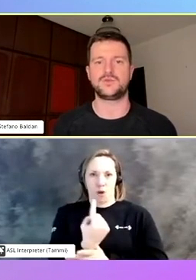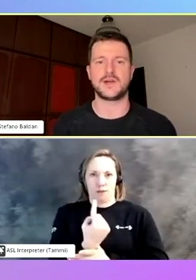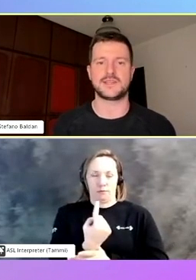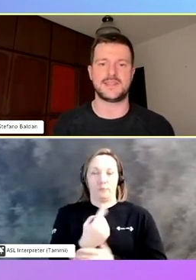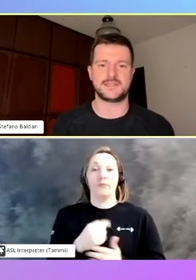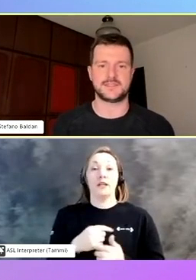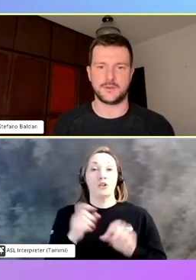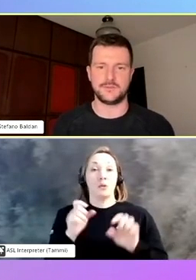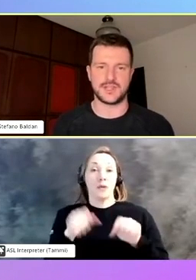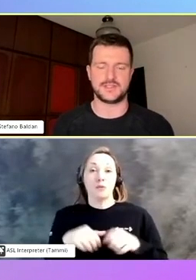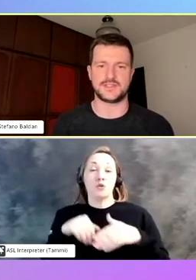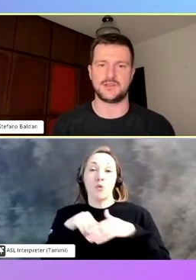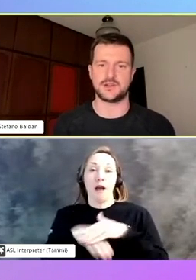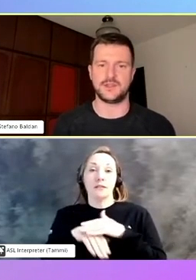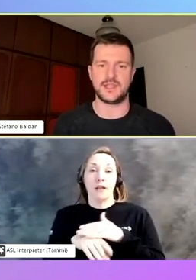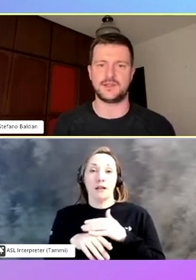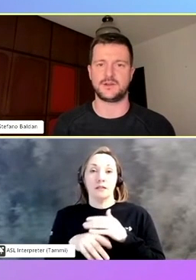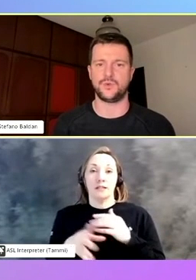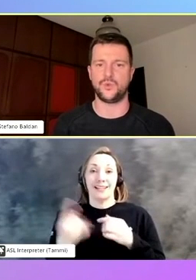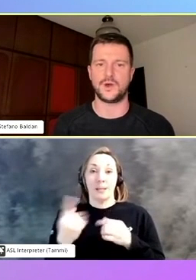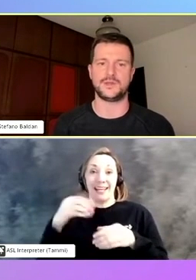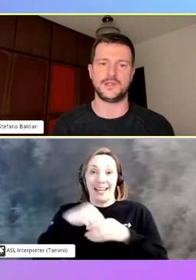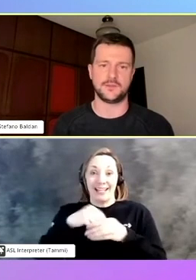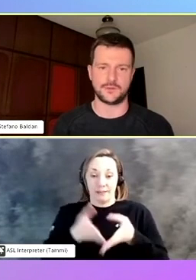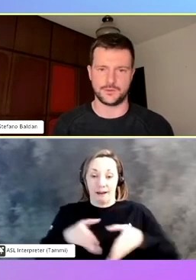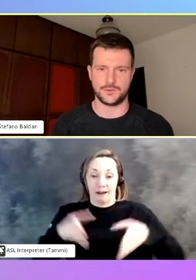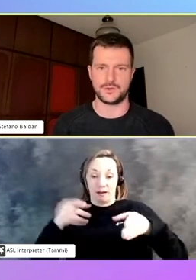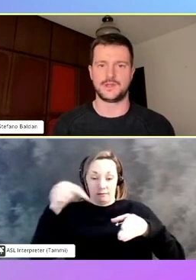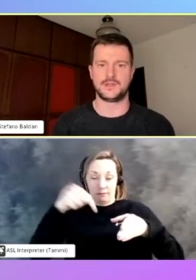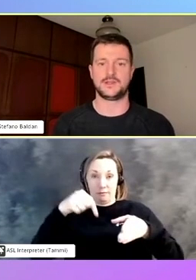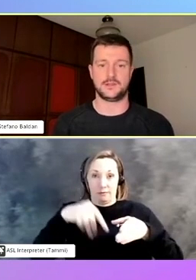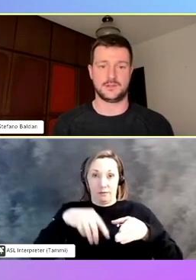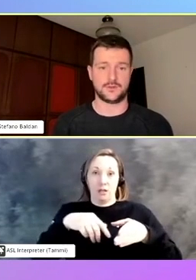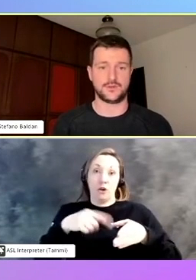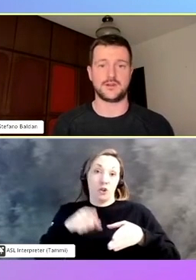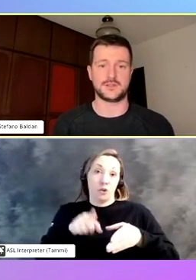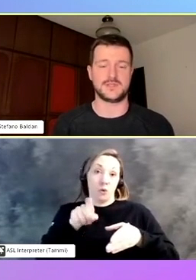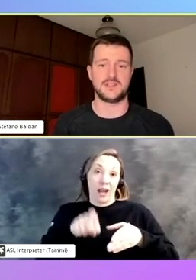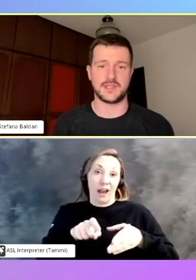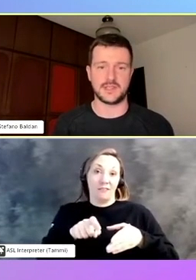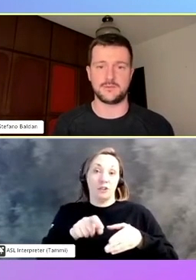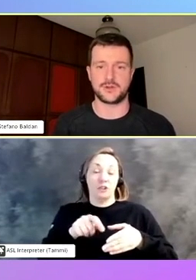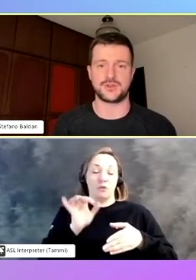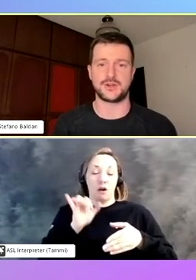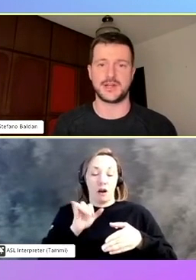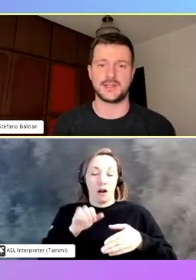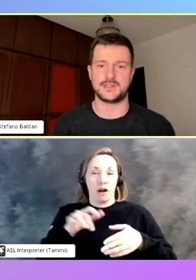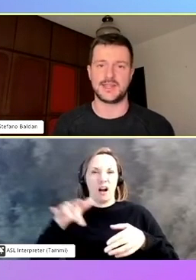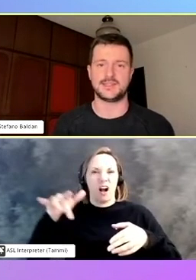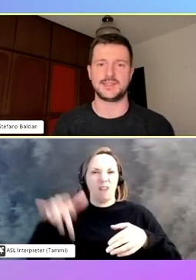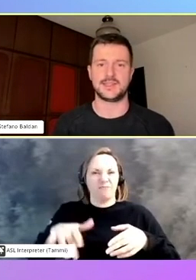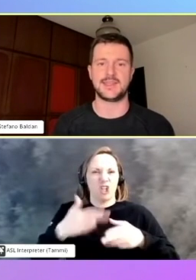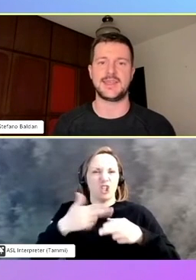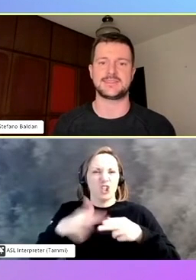it can help highlight issues that may not be brought up with WCAG, and it helps drive forward your accessibility efforts.